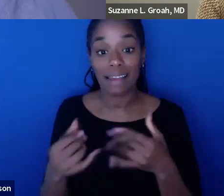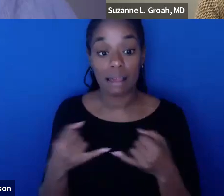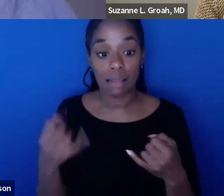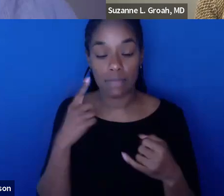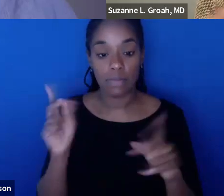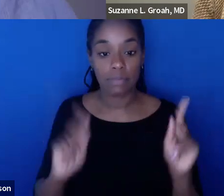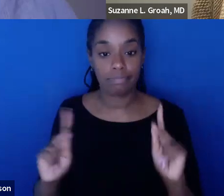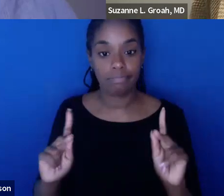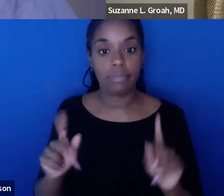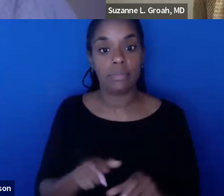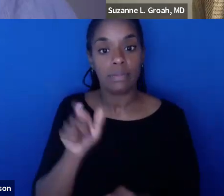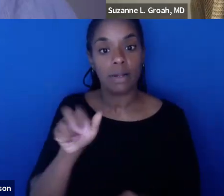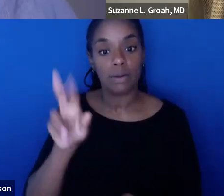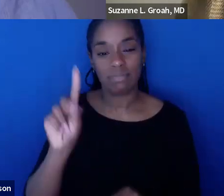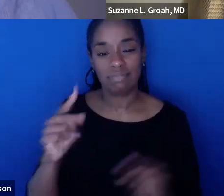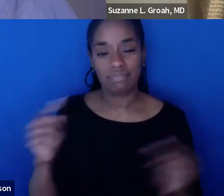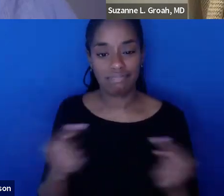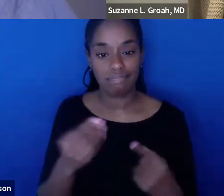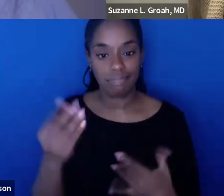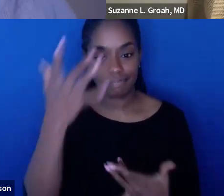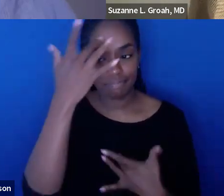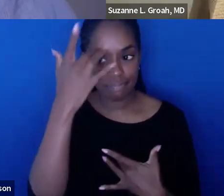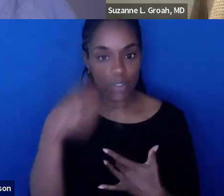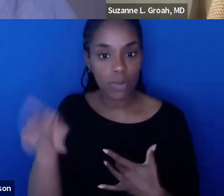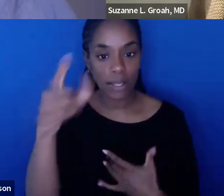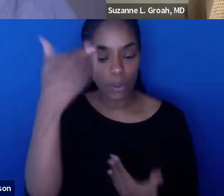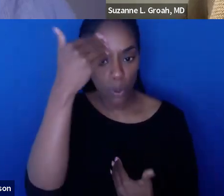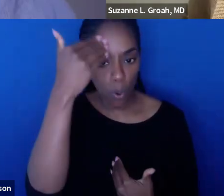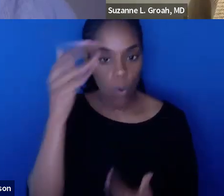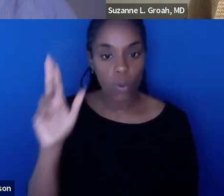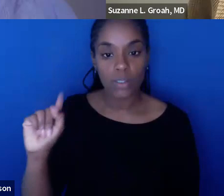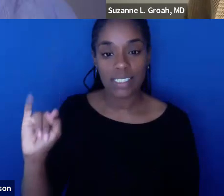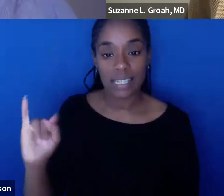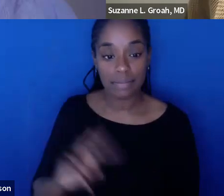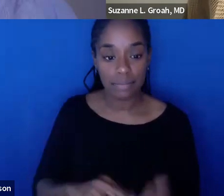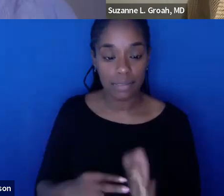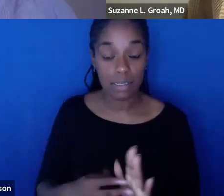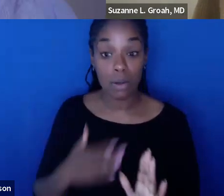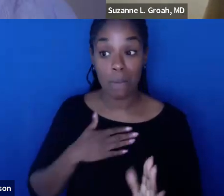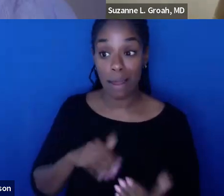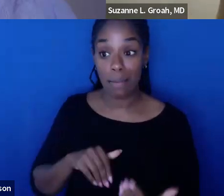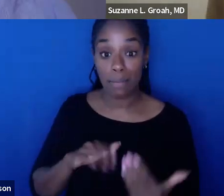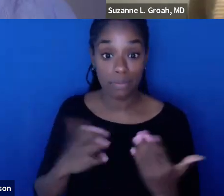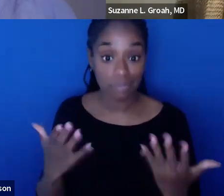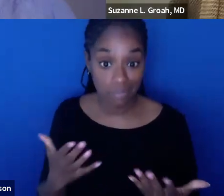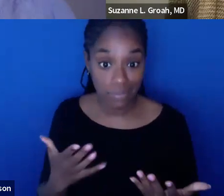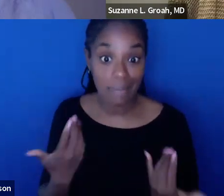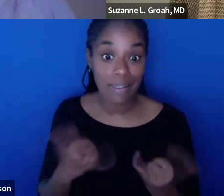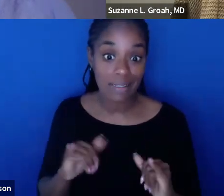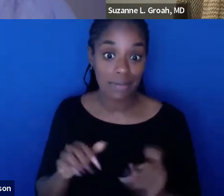disease so they know what a UTI is. But what’s my approach? Because I still have to approach it at this time even though we don't have an answer.